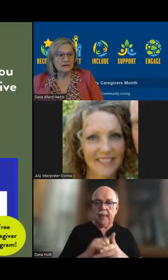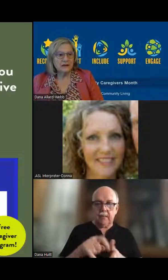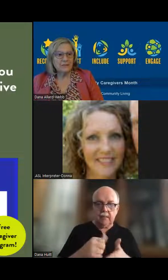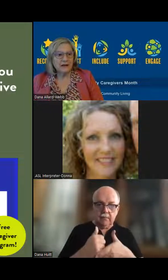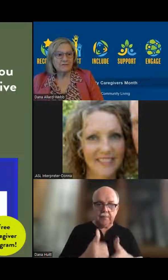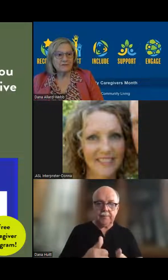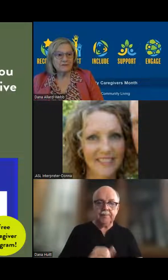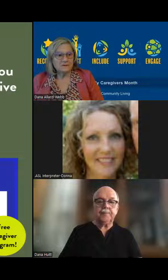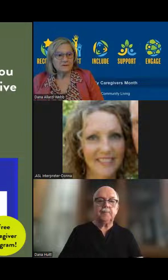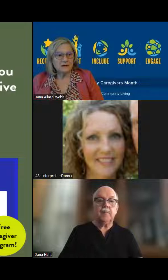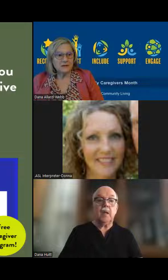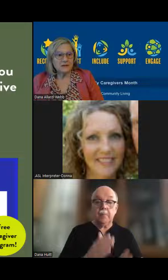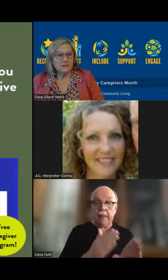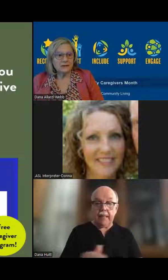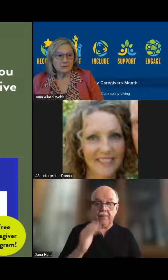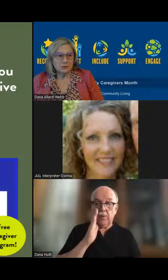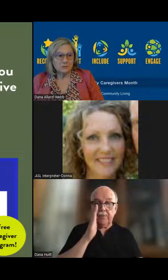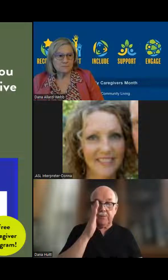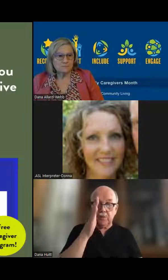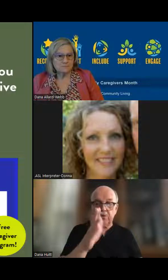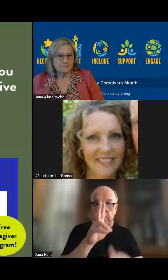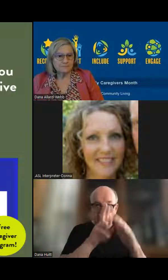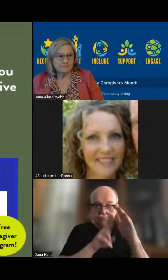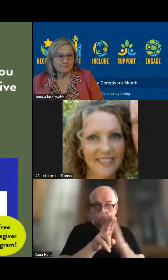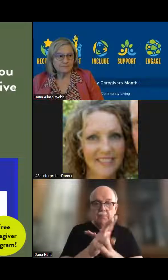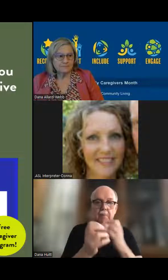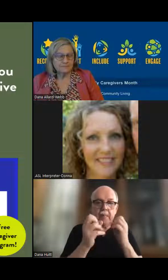this is and do some marketing. We did some ads, too, on Pandora and YouTube